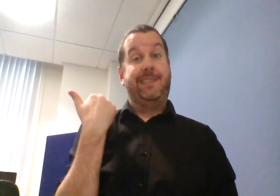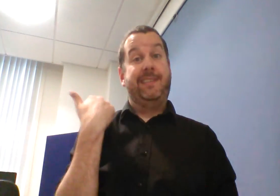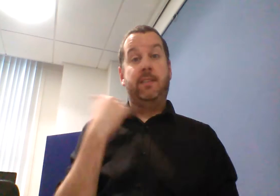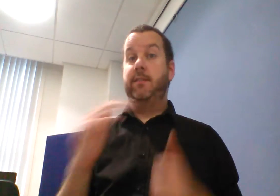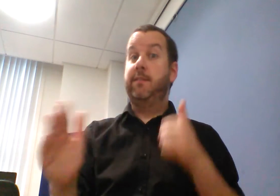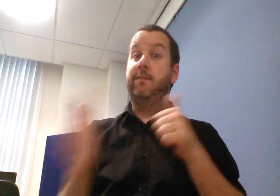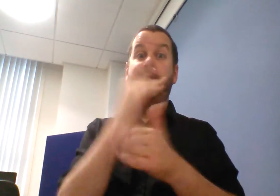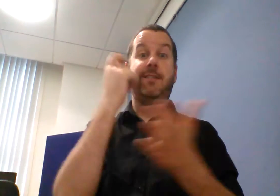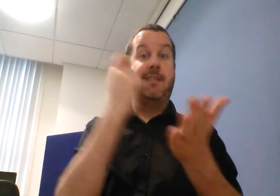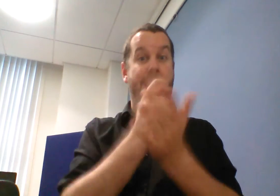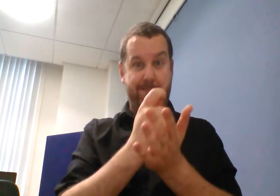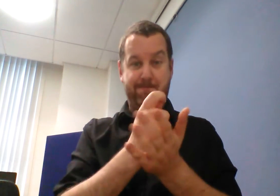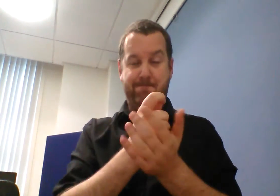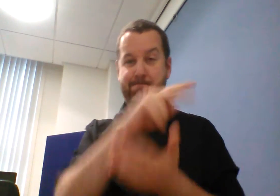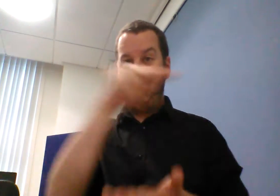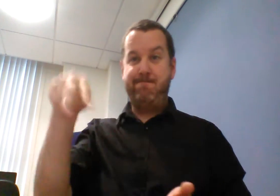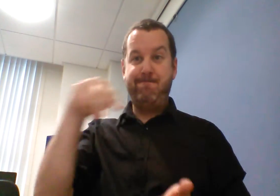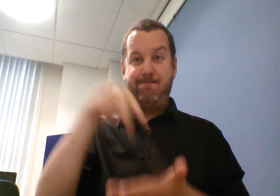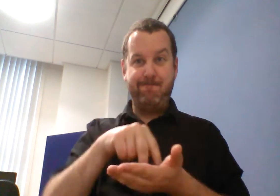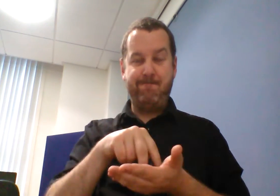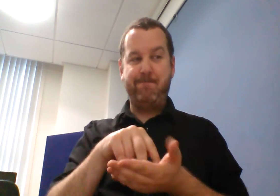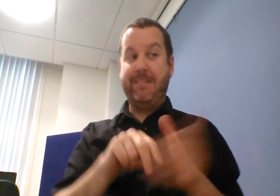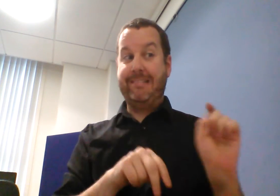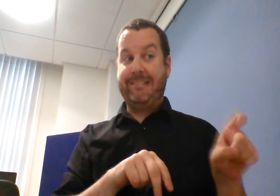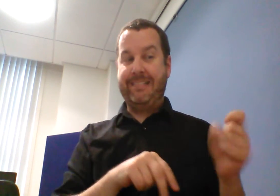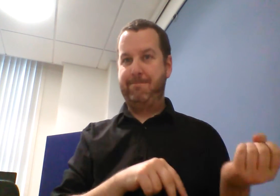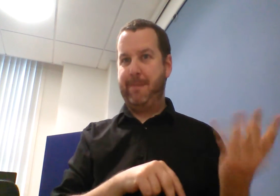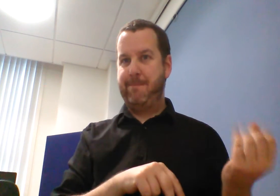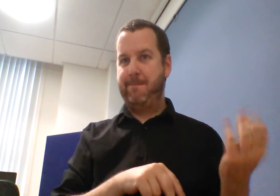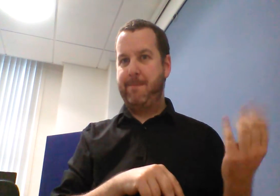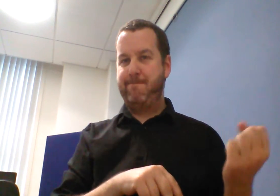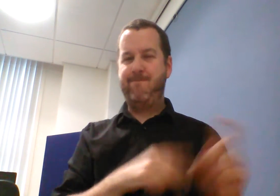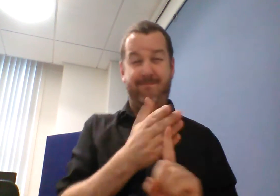And so recently I finally got a chance to use this method of presenting.